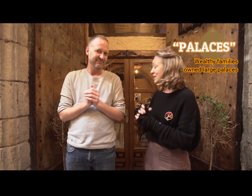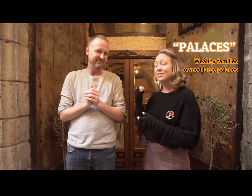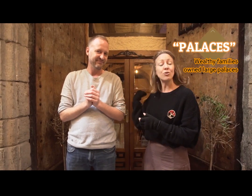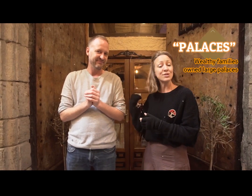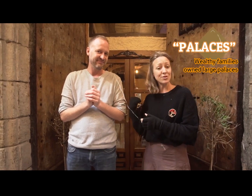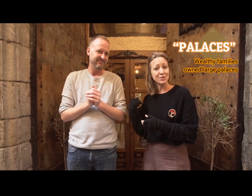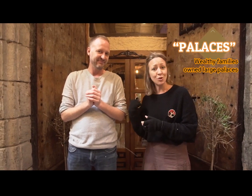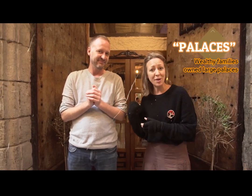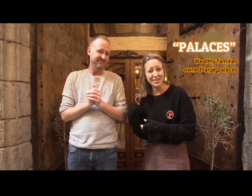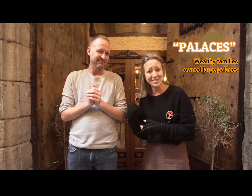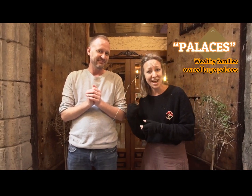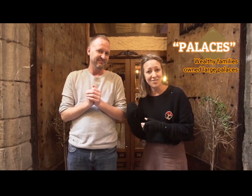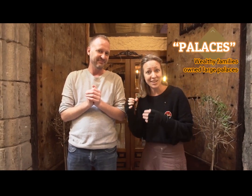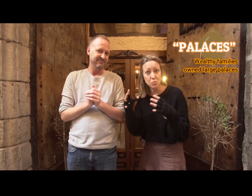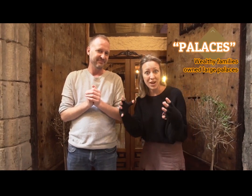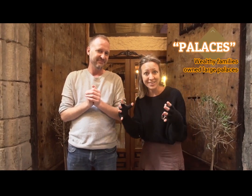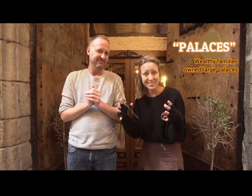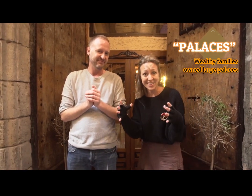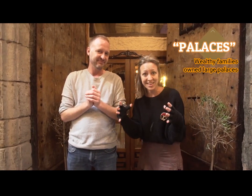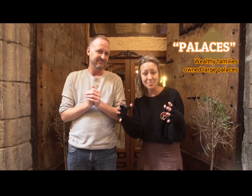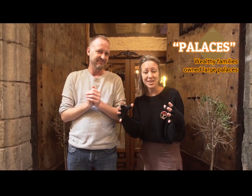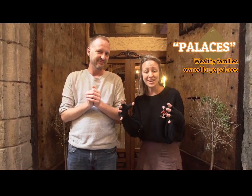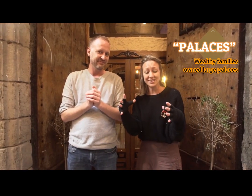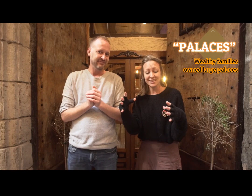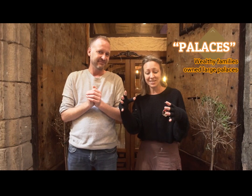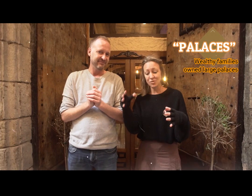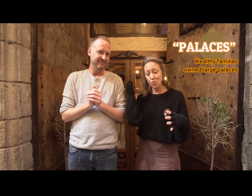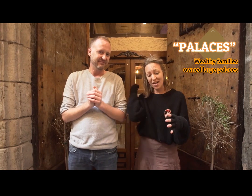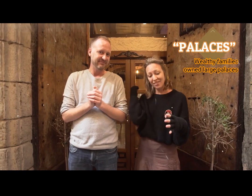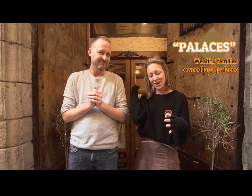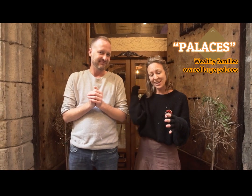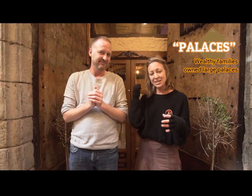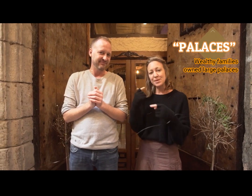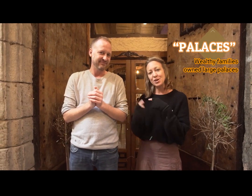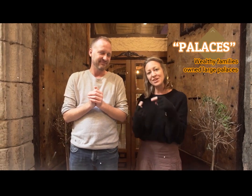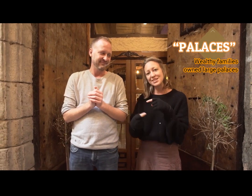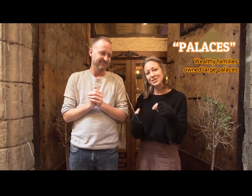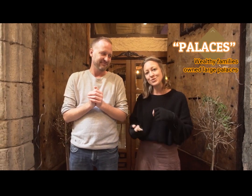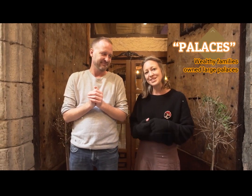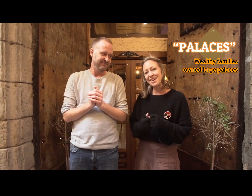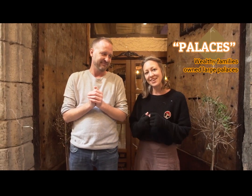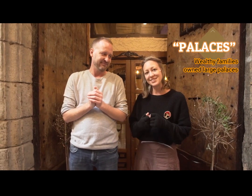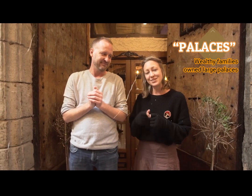These old palaces had wells in them, and the well here has been converted into a staircase